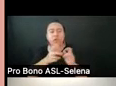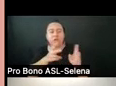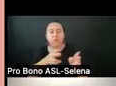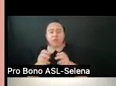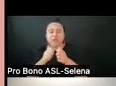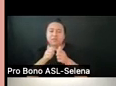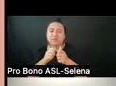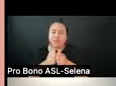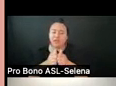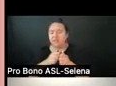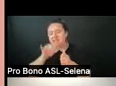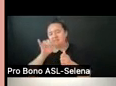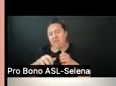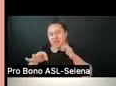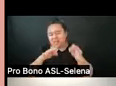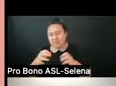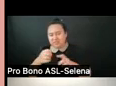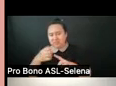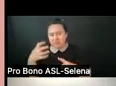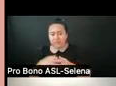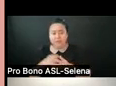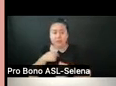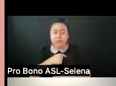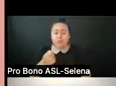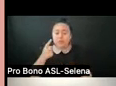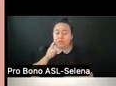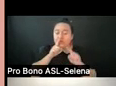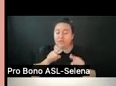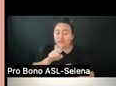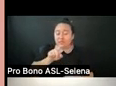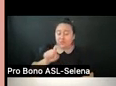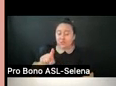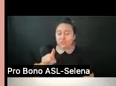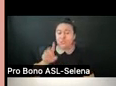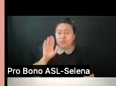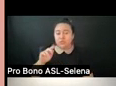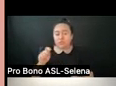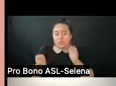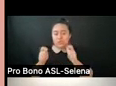We understand that the answer to this question will change as you continue to develop your film